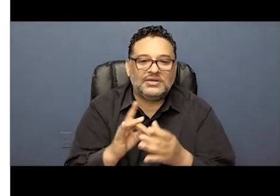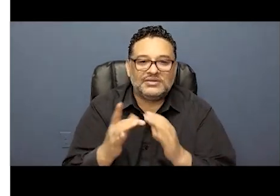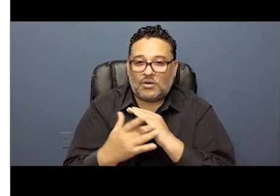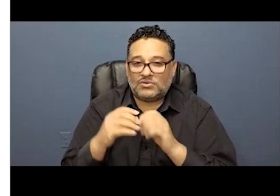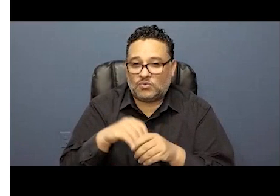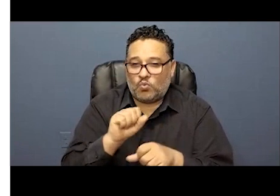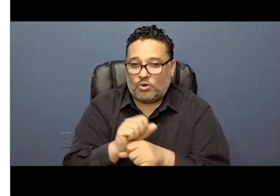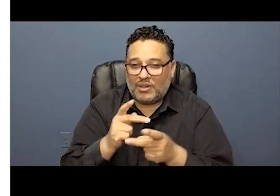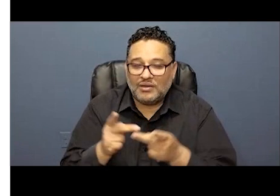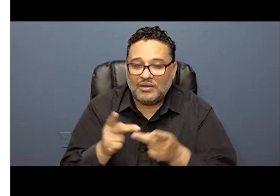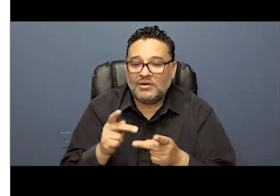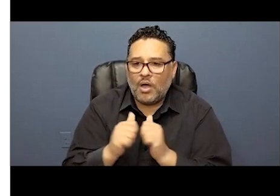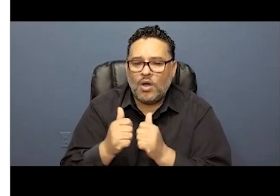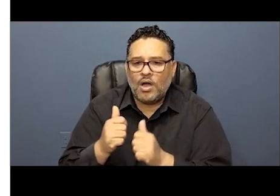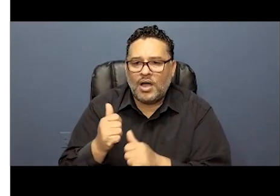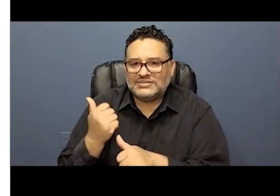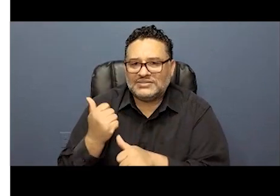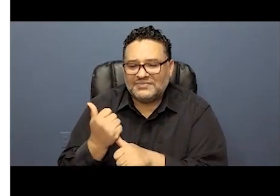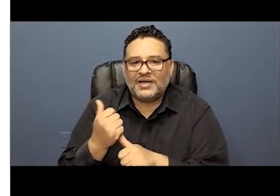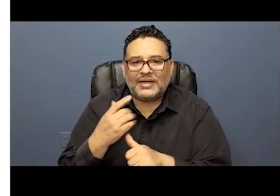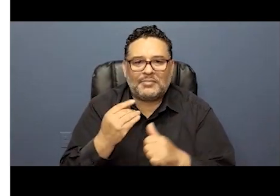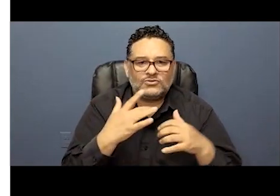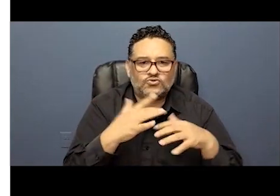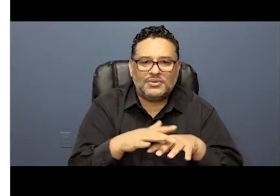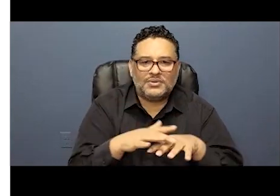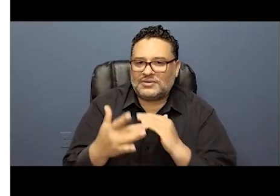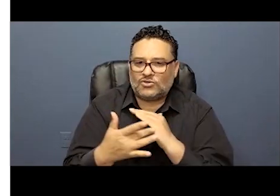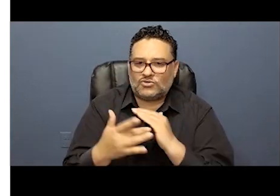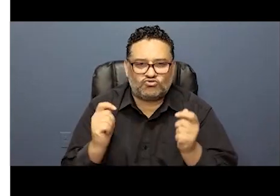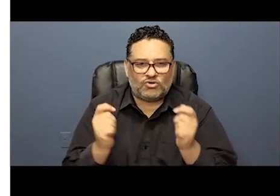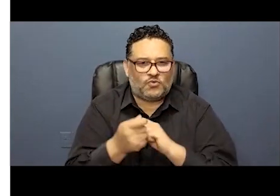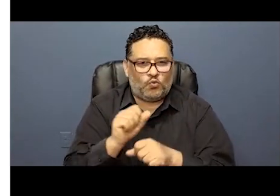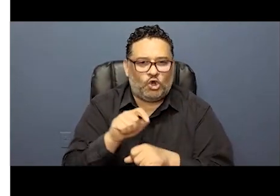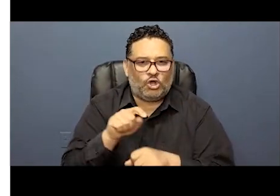How Assistive and Mainstream Technologies Transform Work for Individuals with Disabilities.